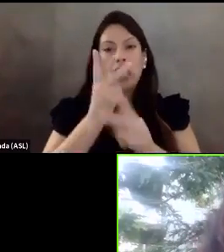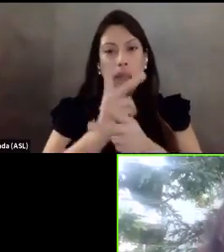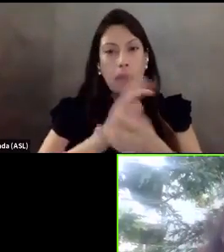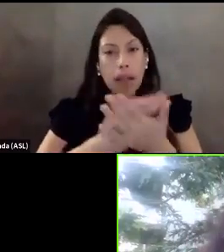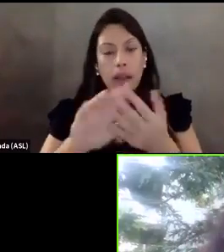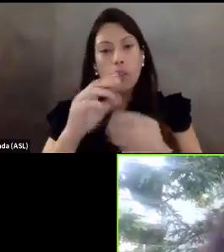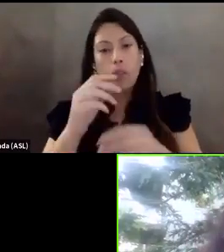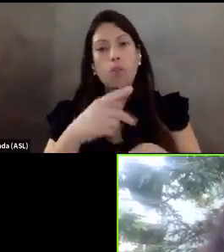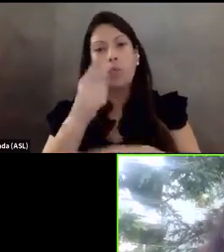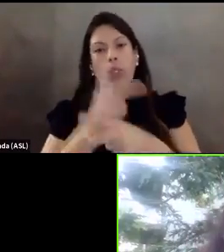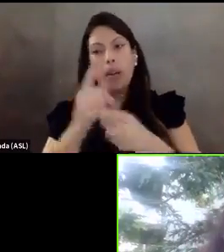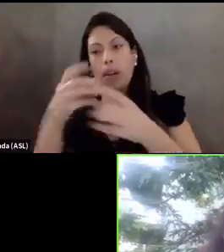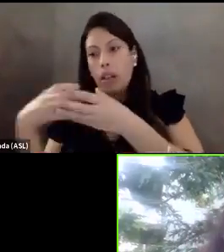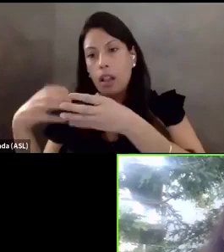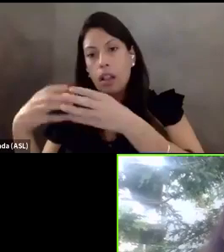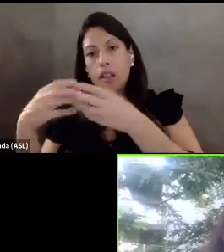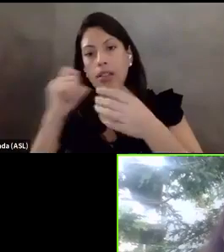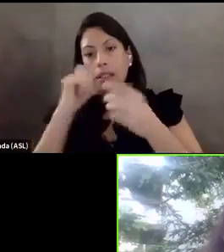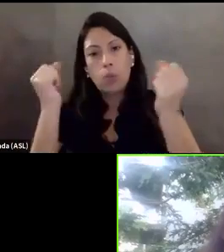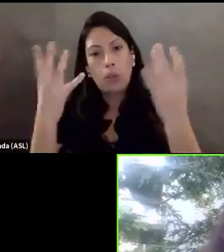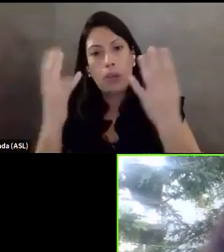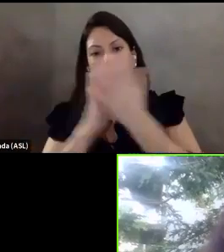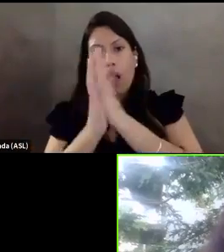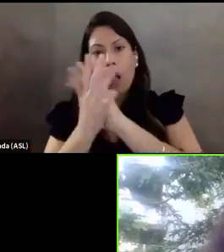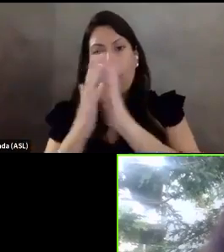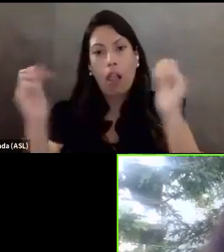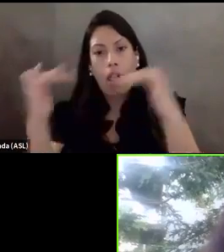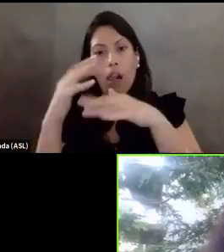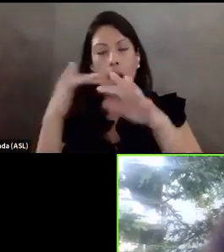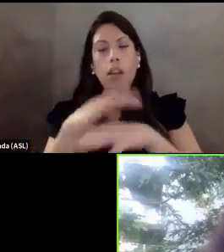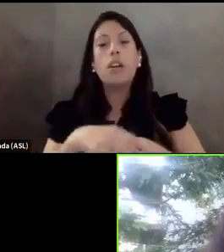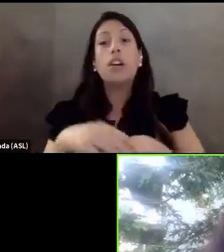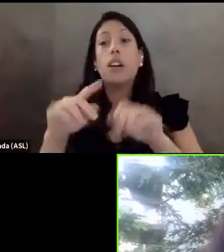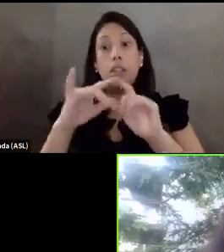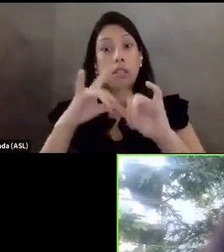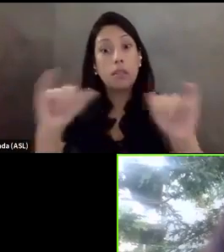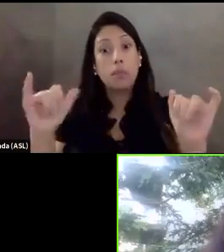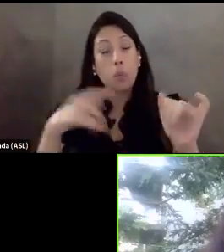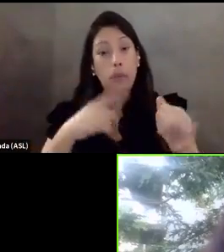the residents, that kind of thing, we simultaneously are seeing more of an